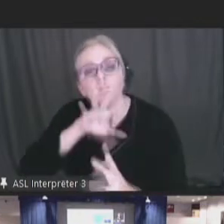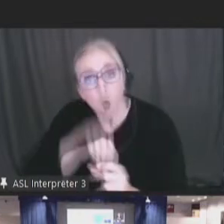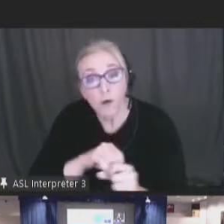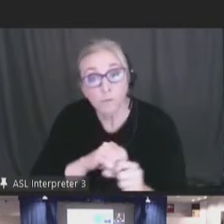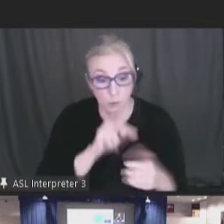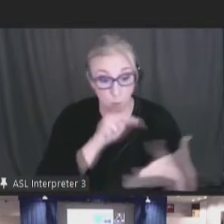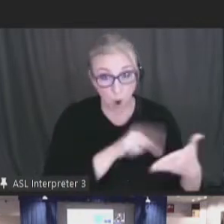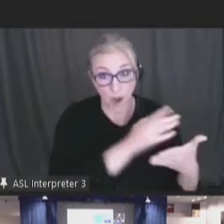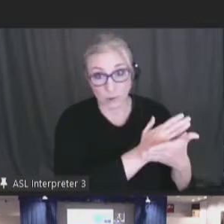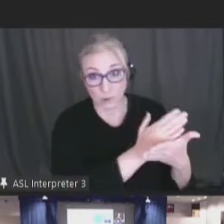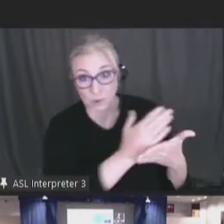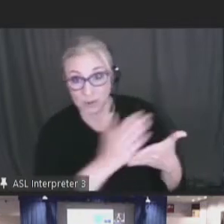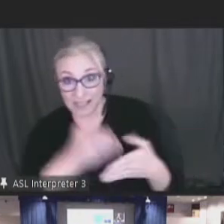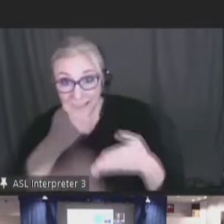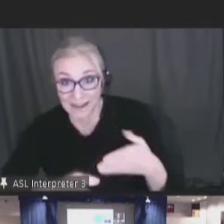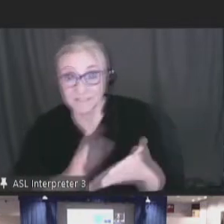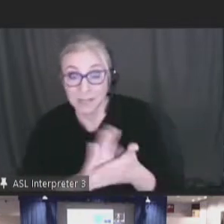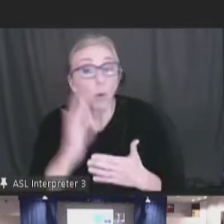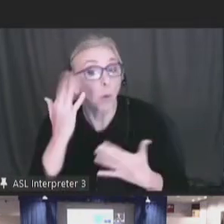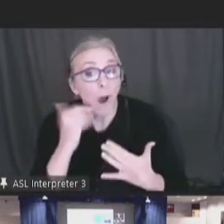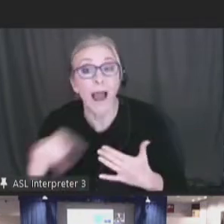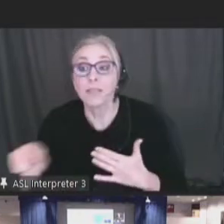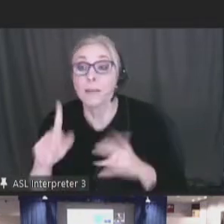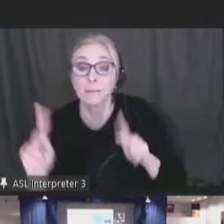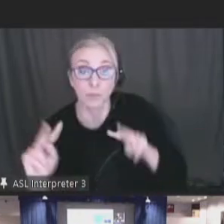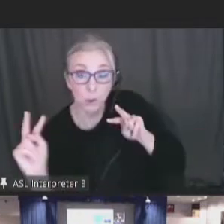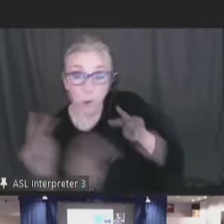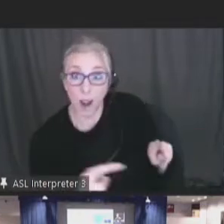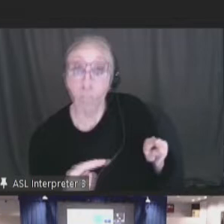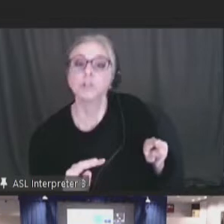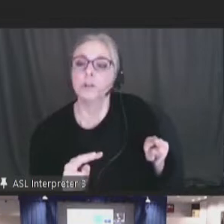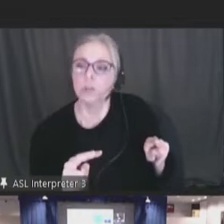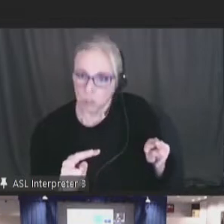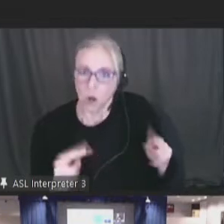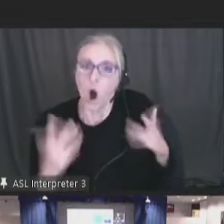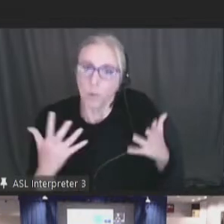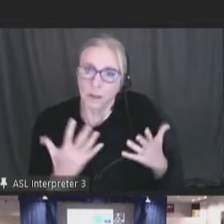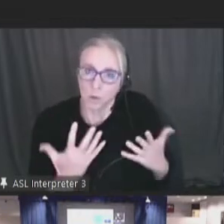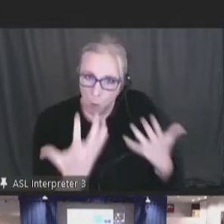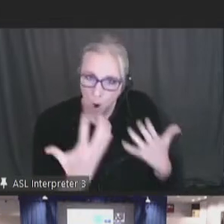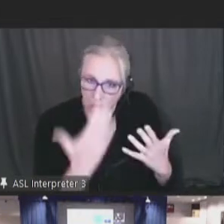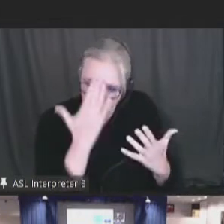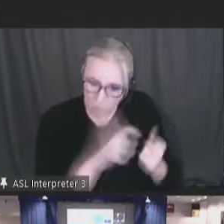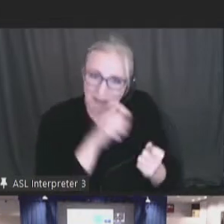And that's because the audience is likely already seekingly -- like seeking this -- actively seeking